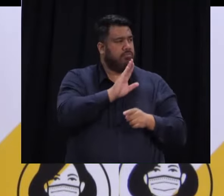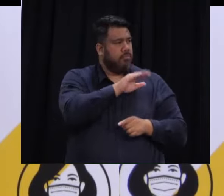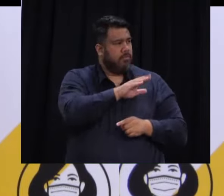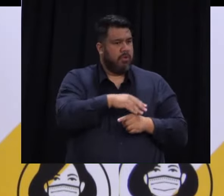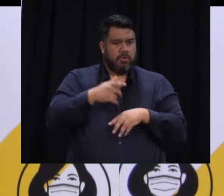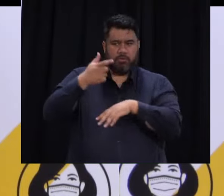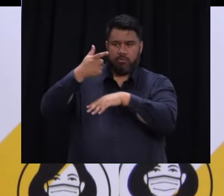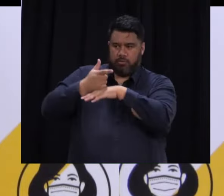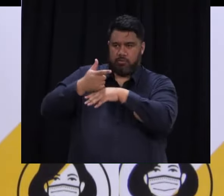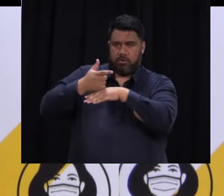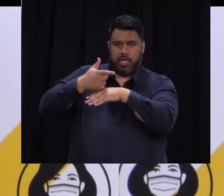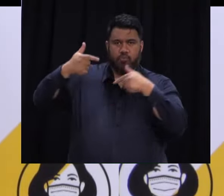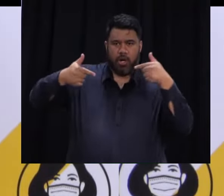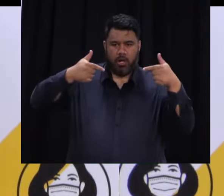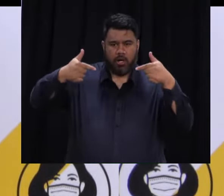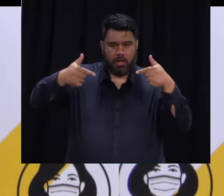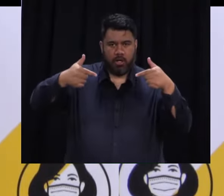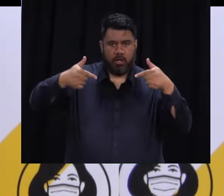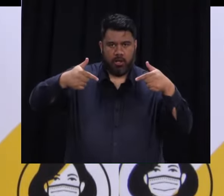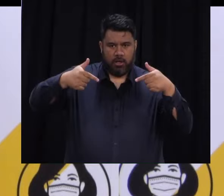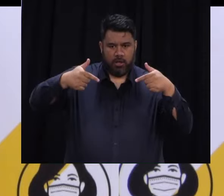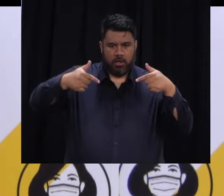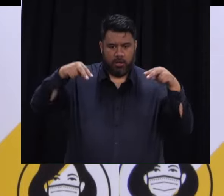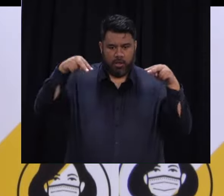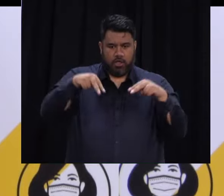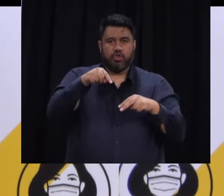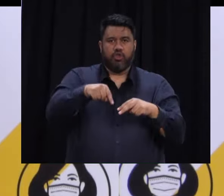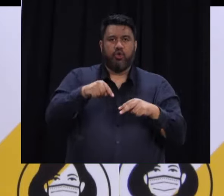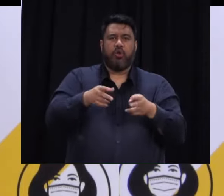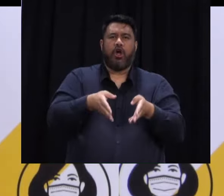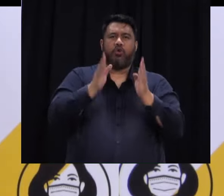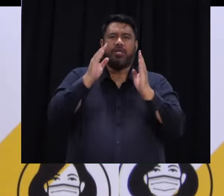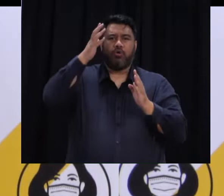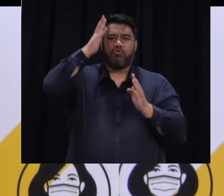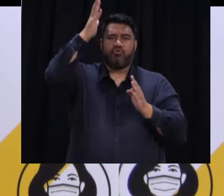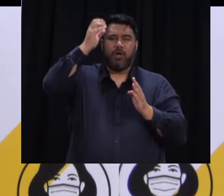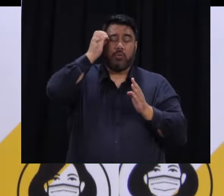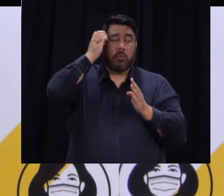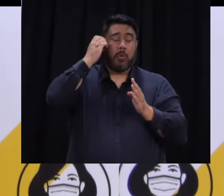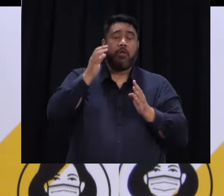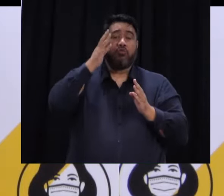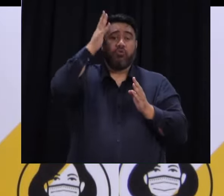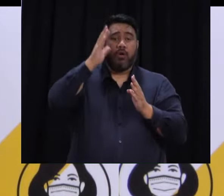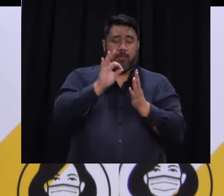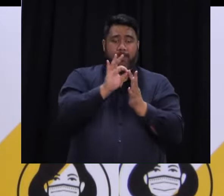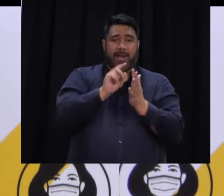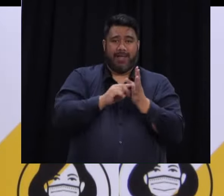information on a daily basis.